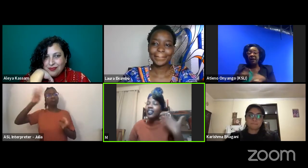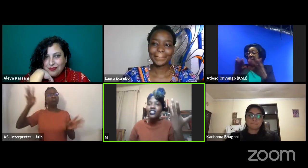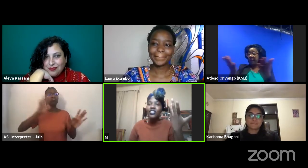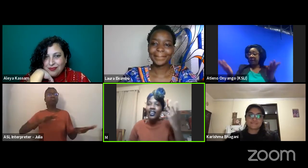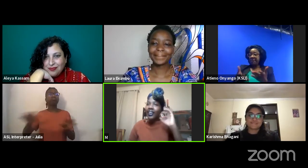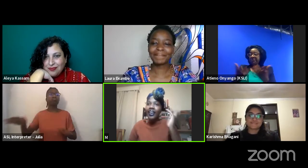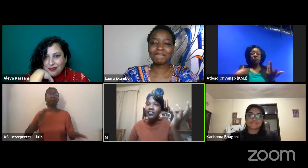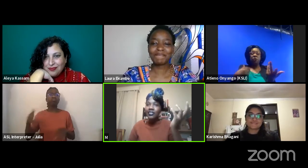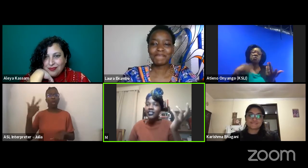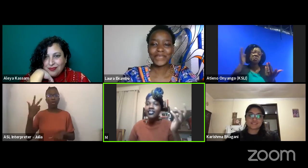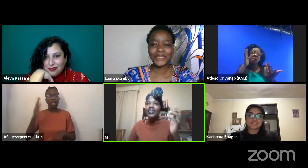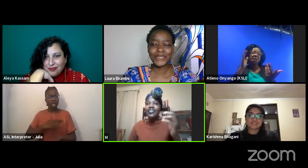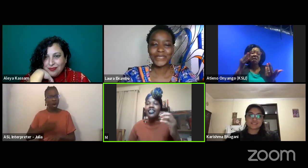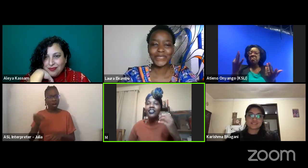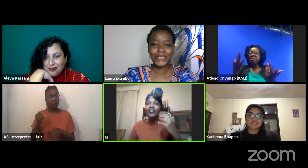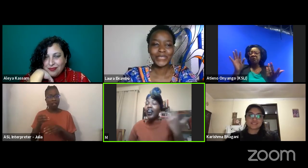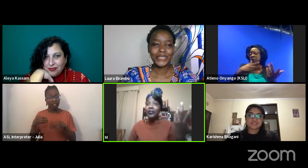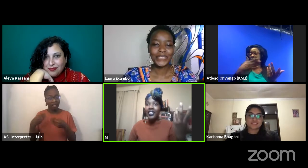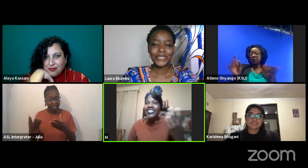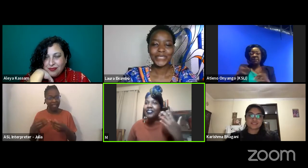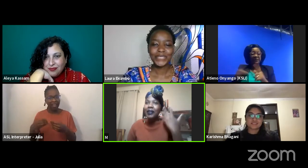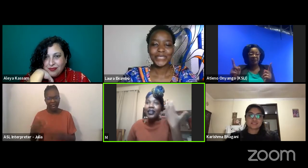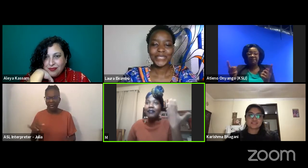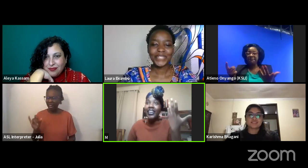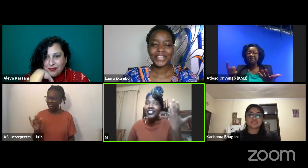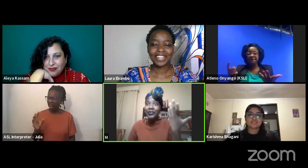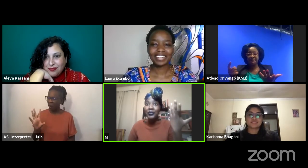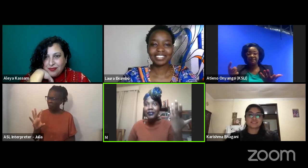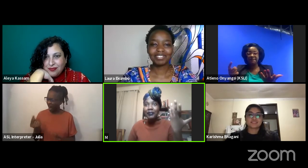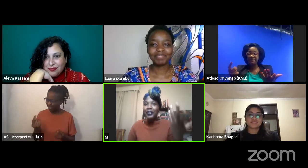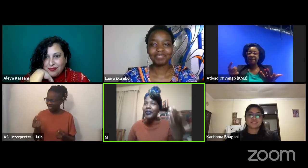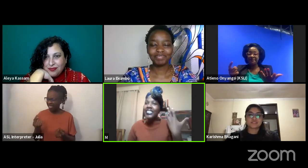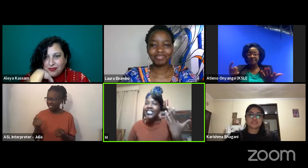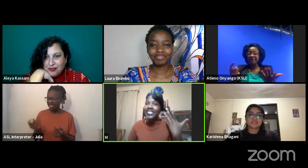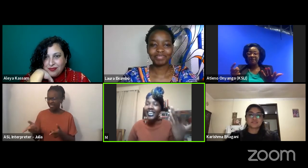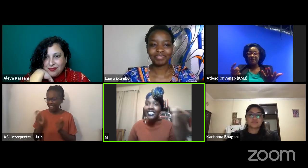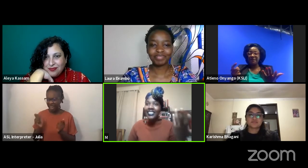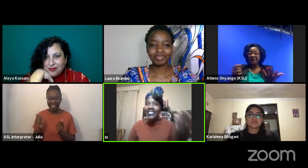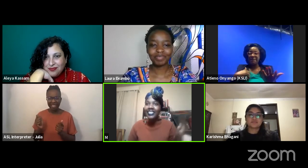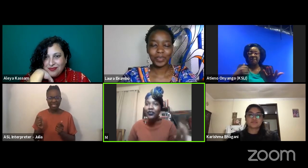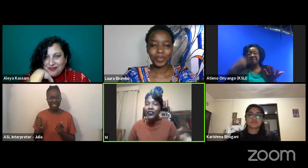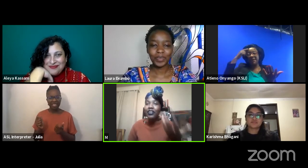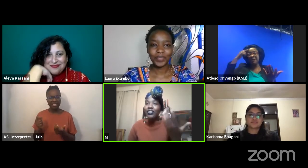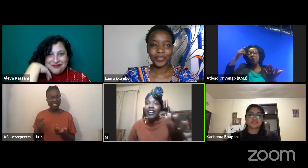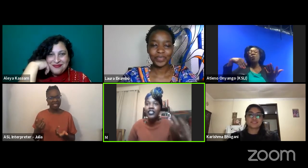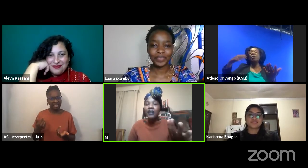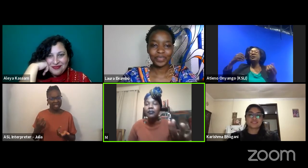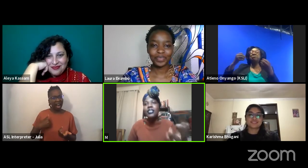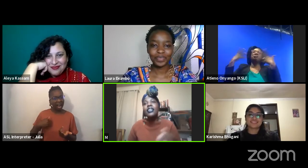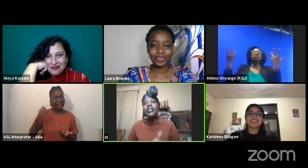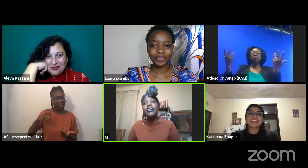And I just can't fathom, like "My mind is always blown them" they can take like 18 years to figure out half a chapter.